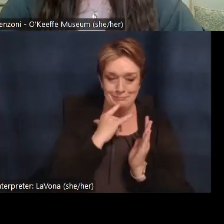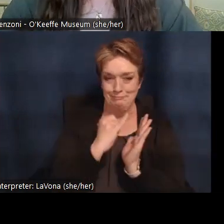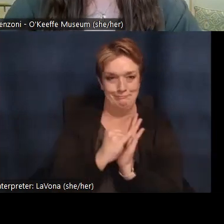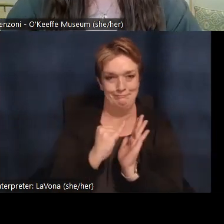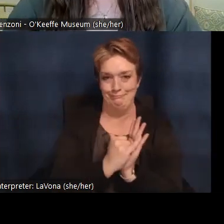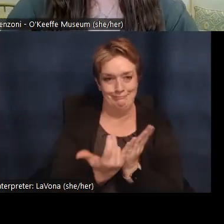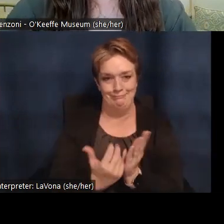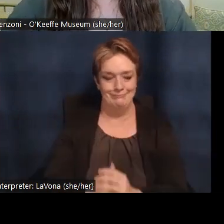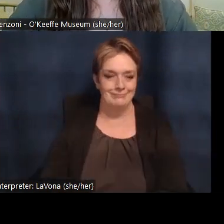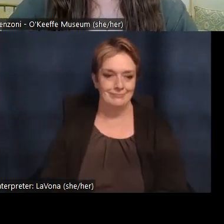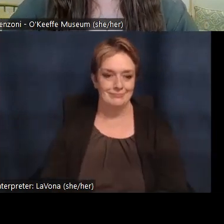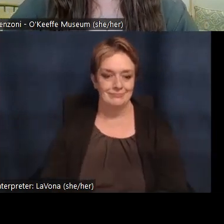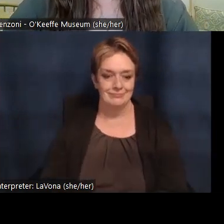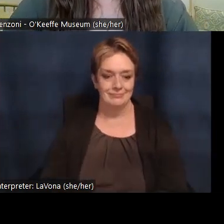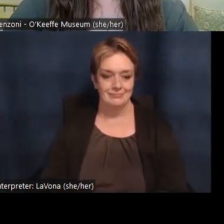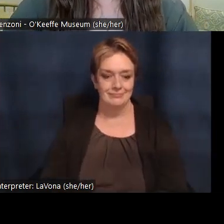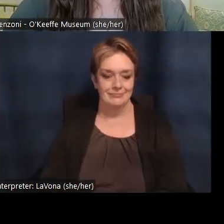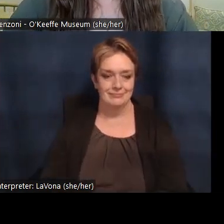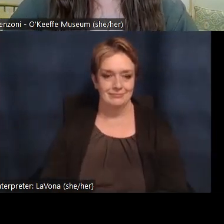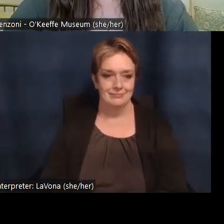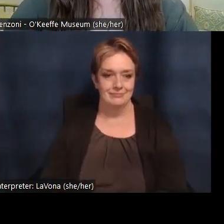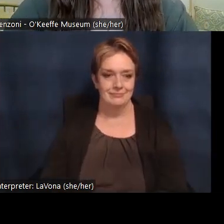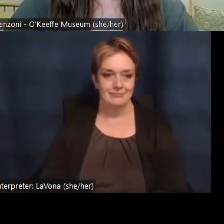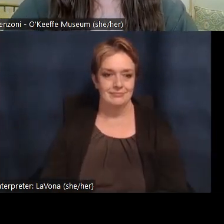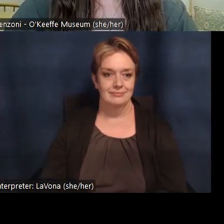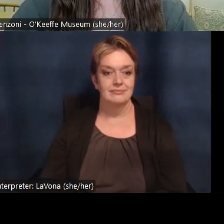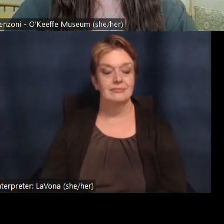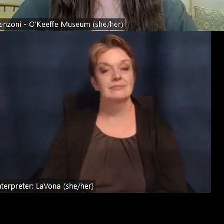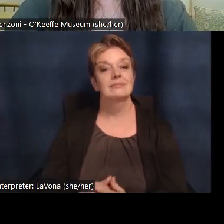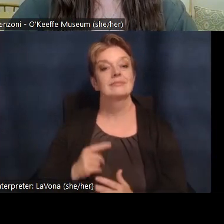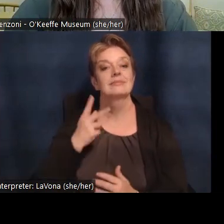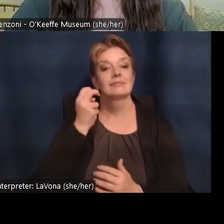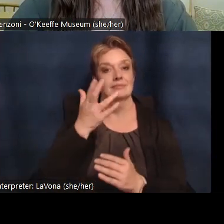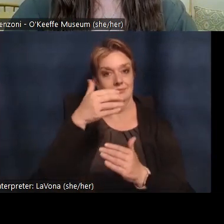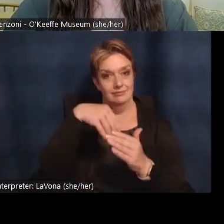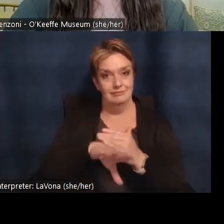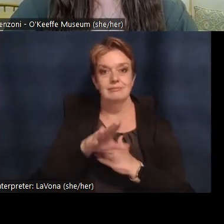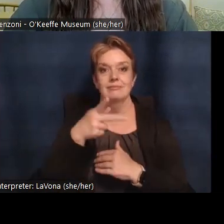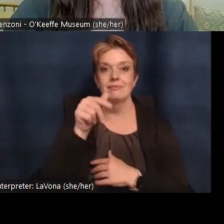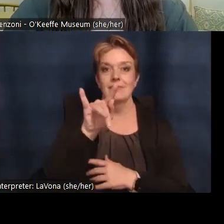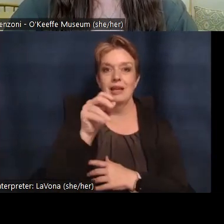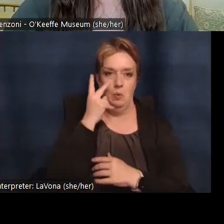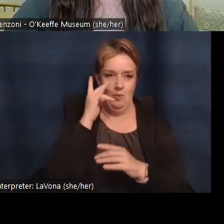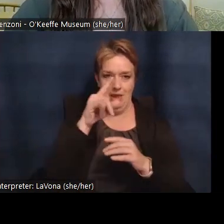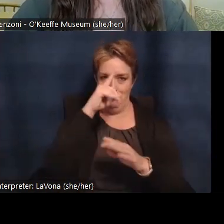Then you would venture into the patio. Get a chance to see that beautiful patio door and this gorgeous entrance